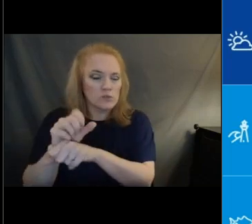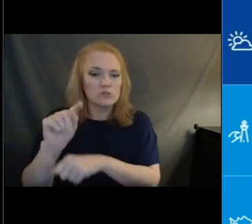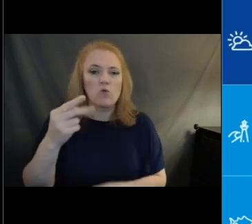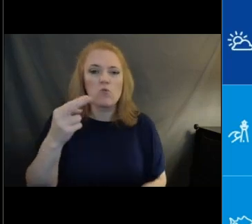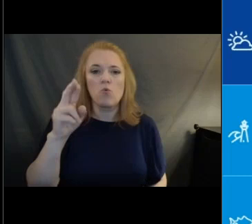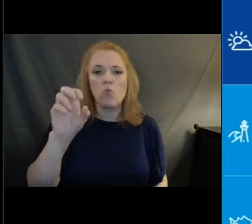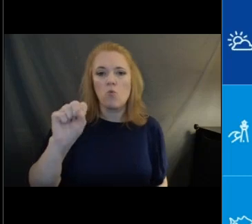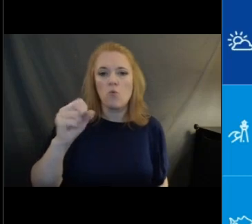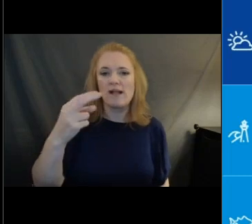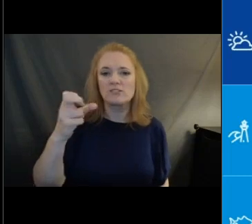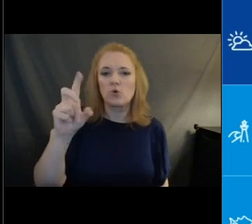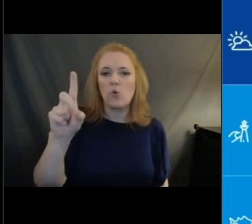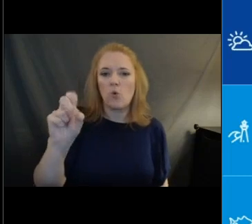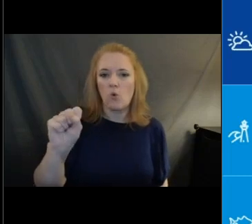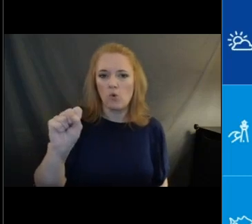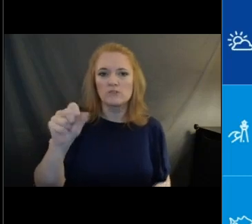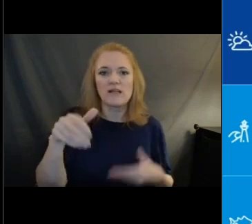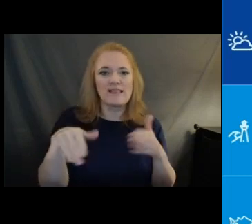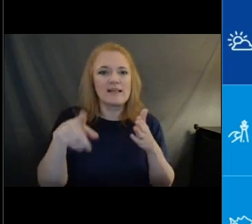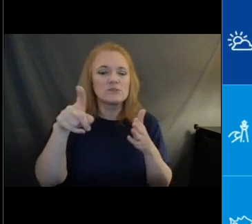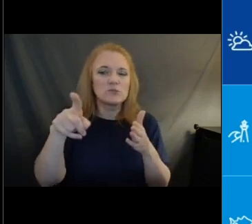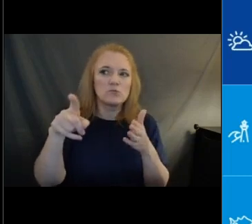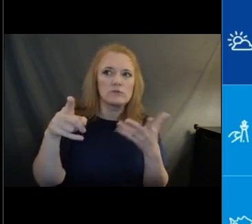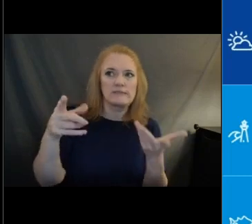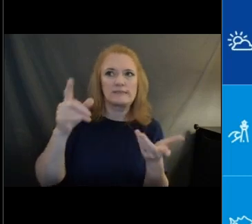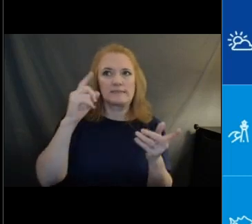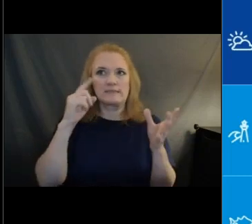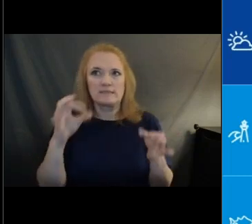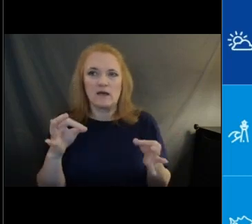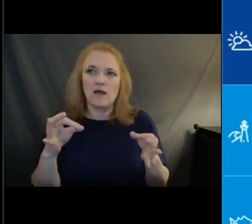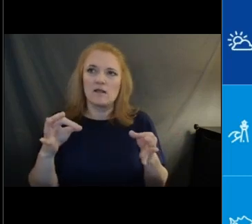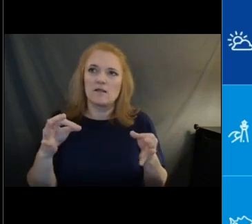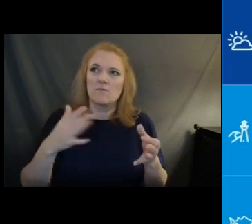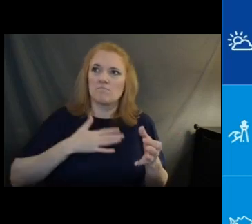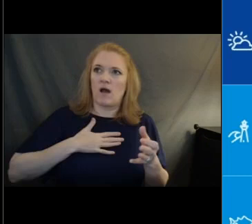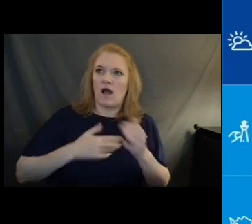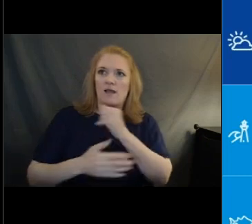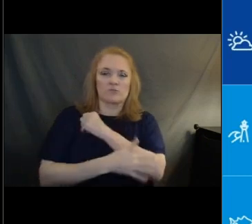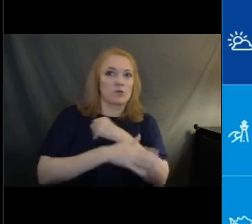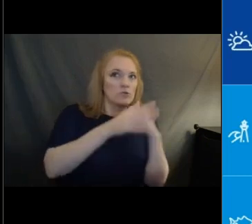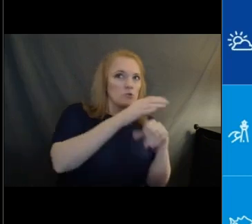you to adjust based on your part of the country where you are and also provide you some level